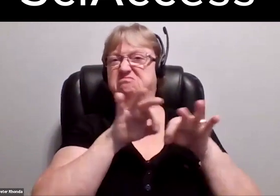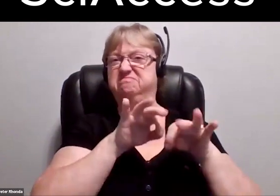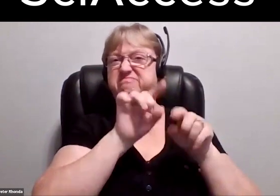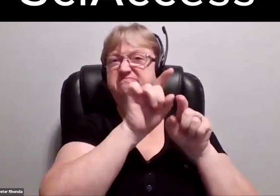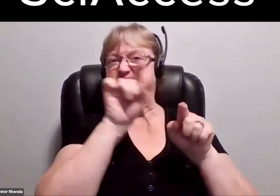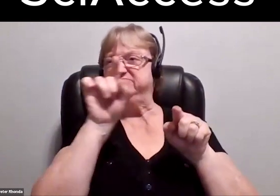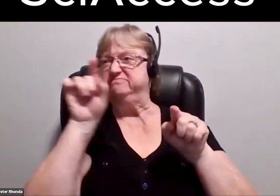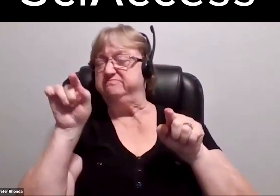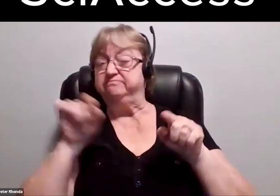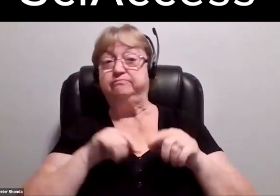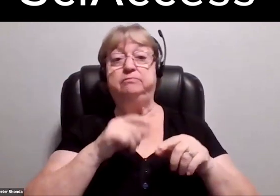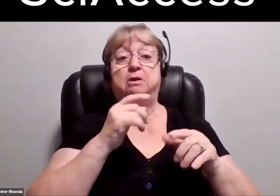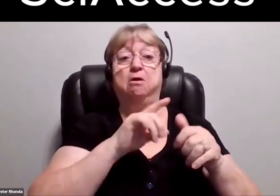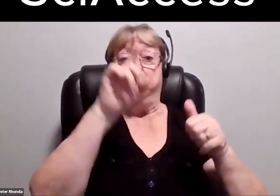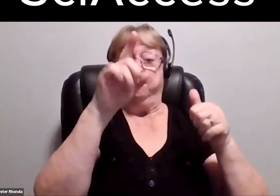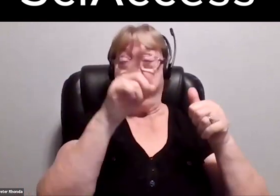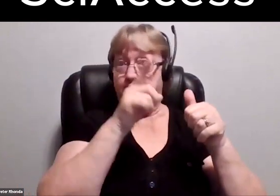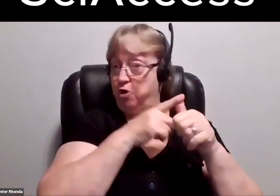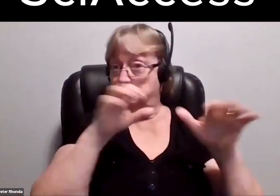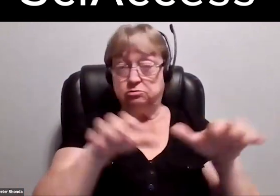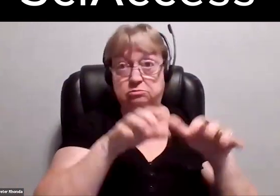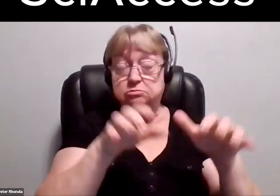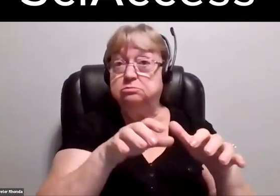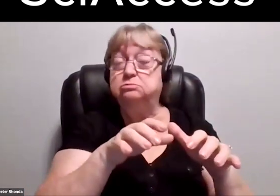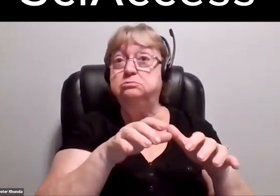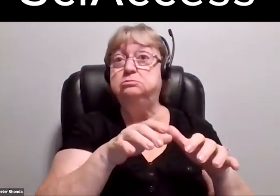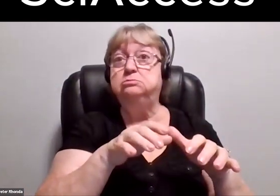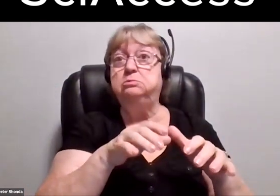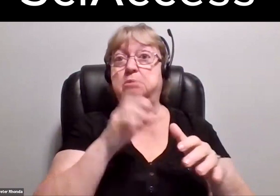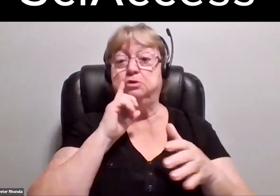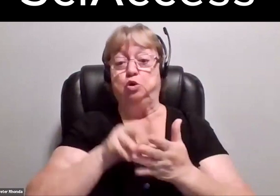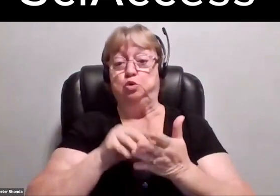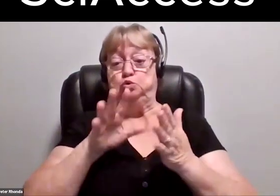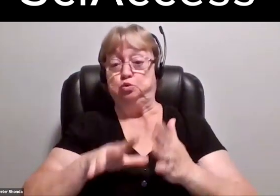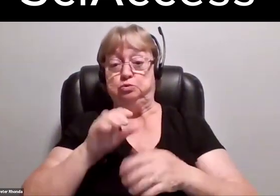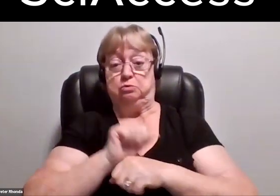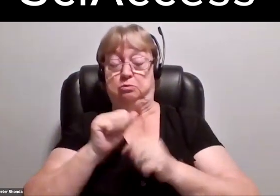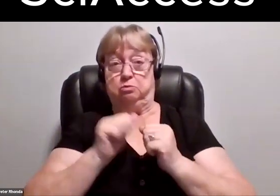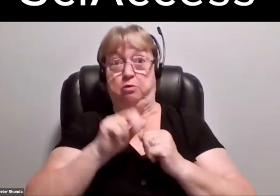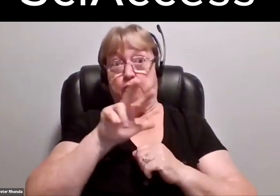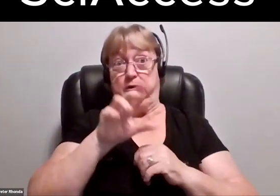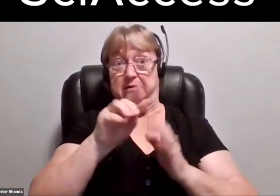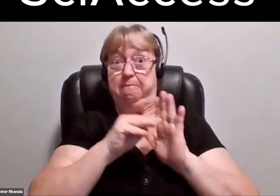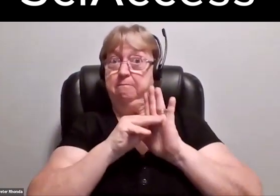What we do is the very first activity of the day, since the students are working with 3D printed models,